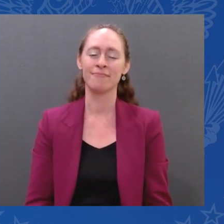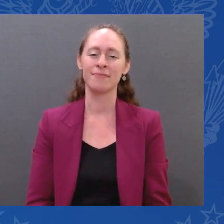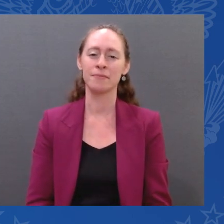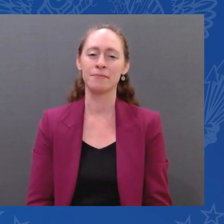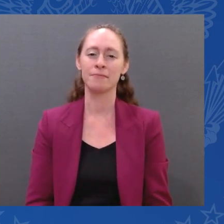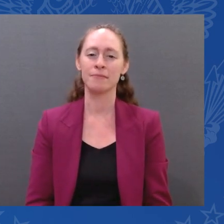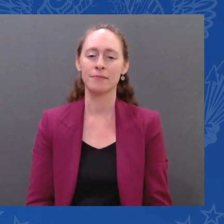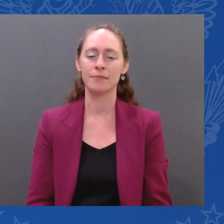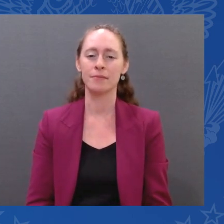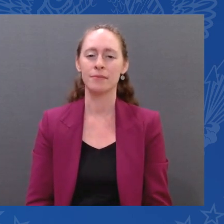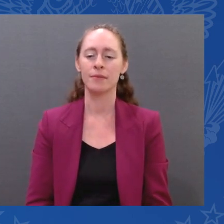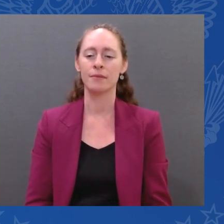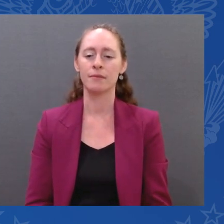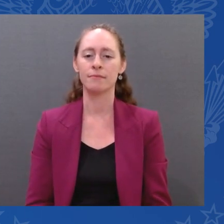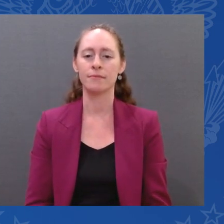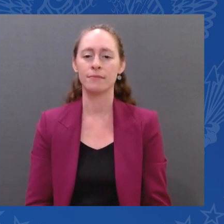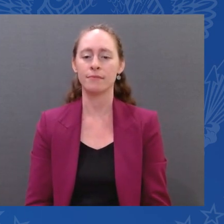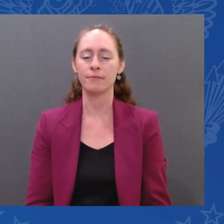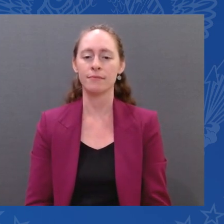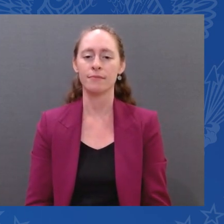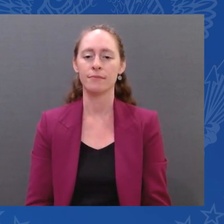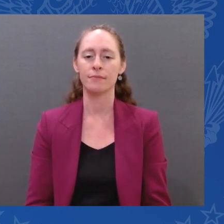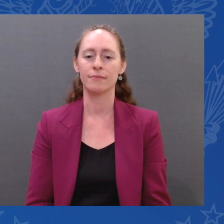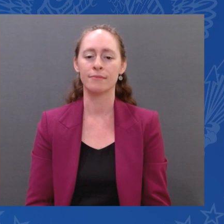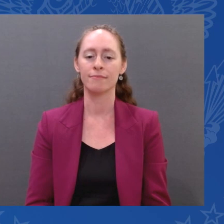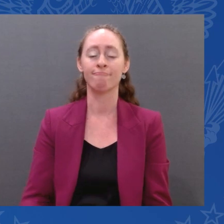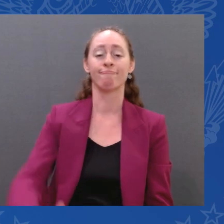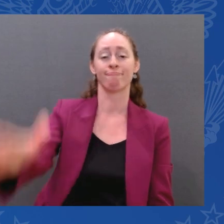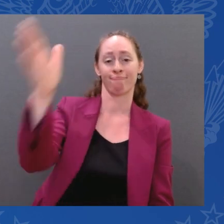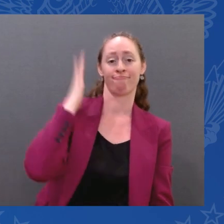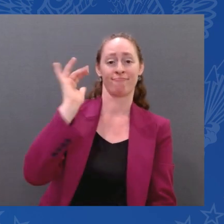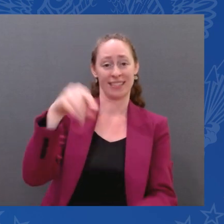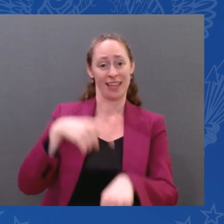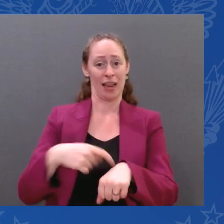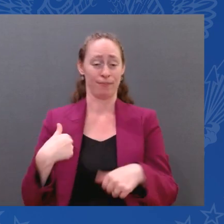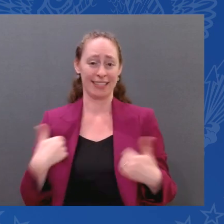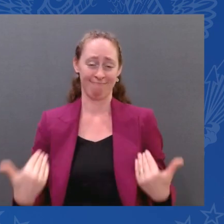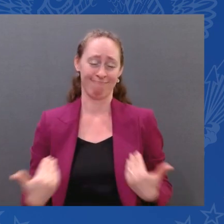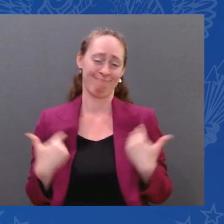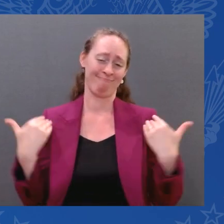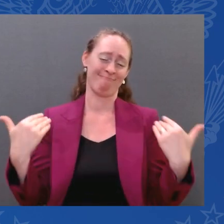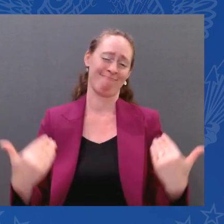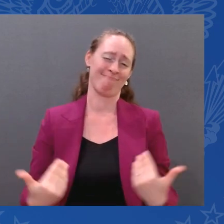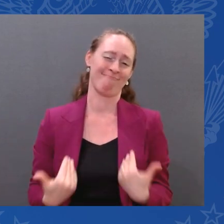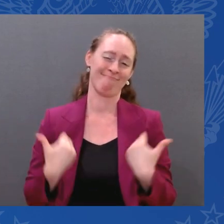too young to be served in the Senate, but early enough and old enough to get elected. You have to -- you can't get --